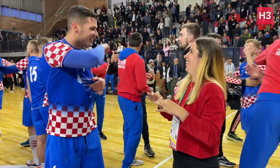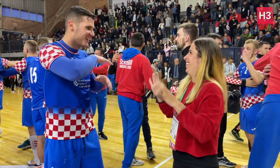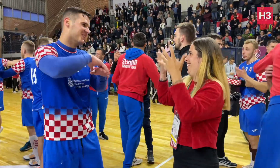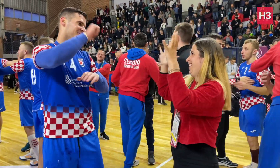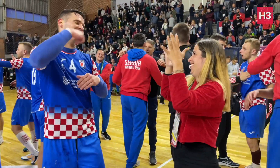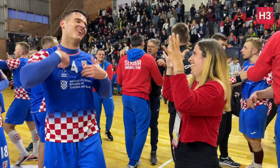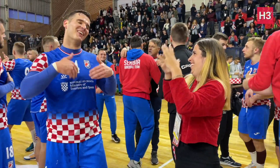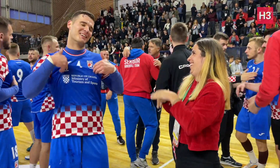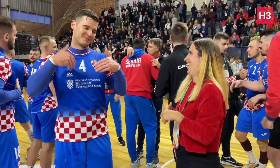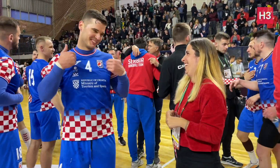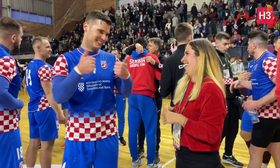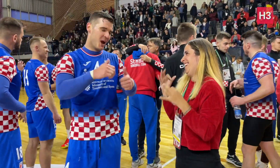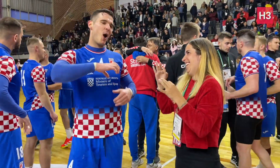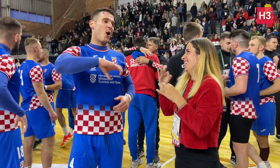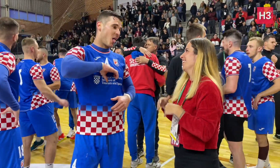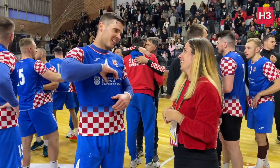and won the Gold medal.